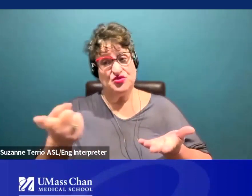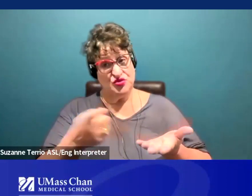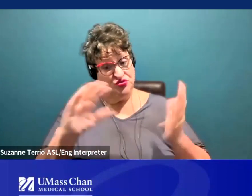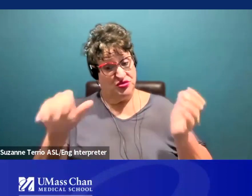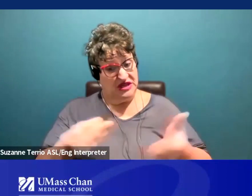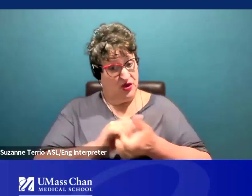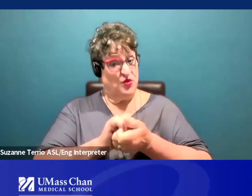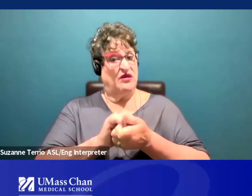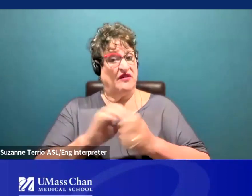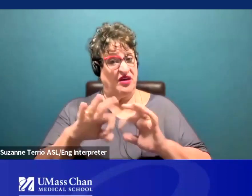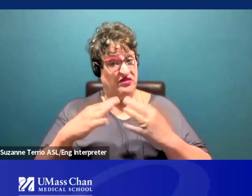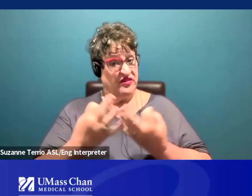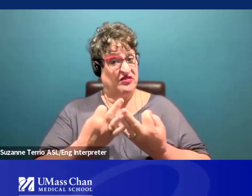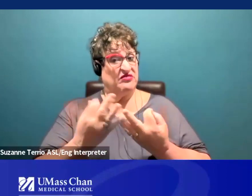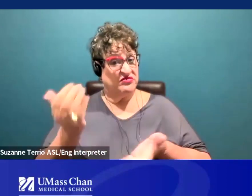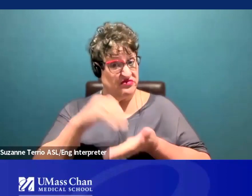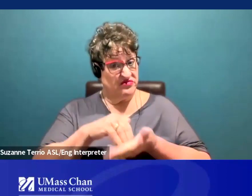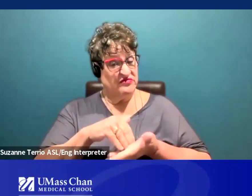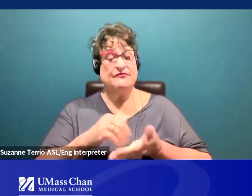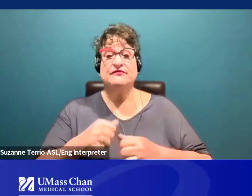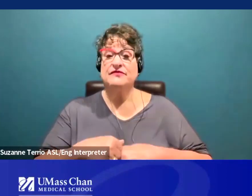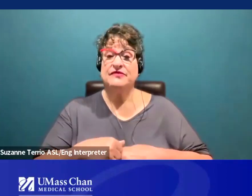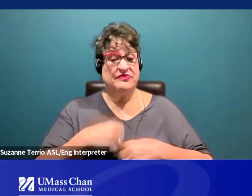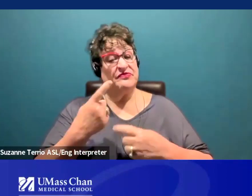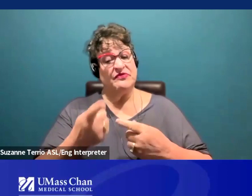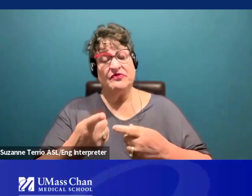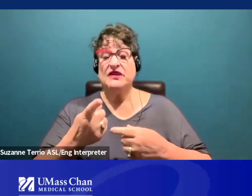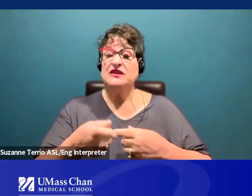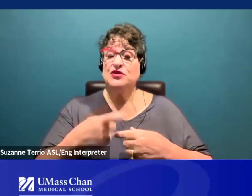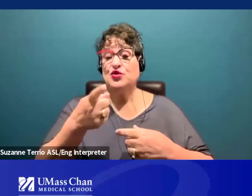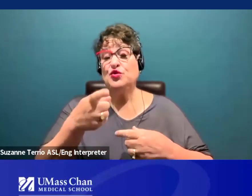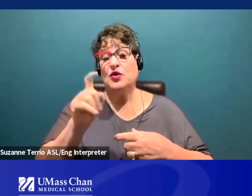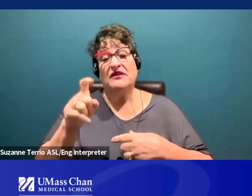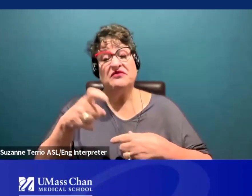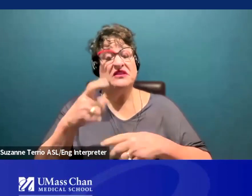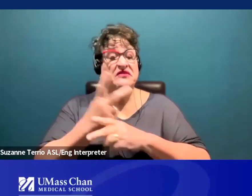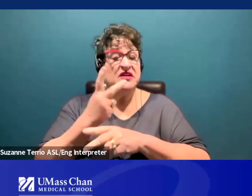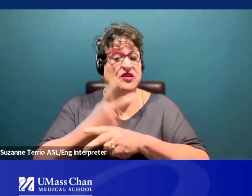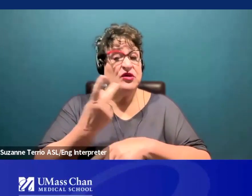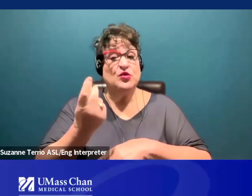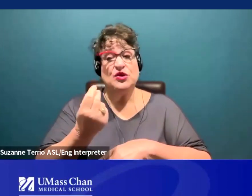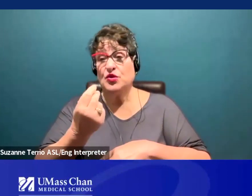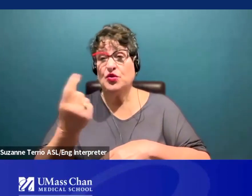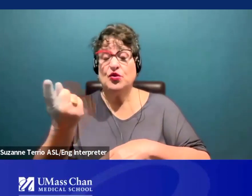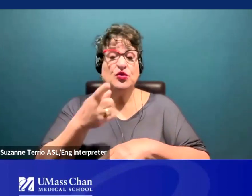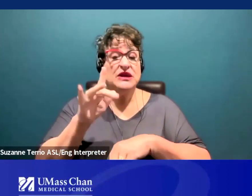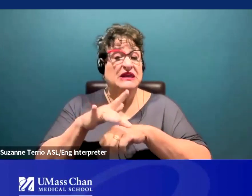whether an IHSS referral should be made? Are you tapping into your agency's resources to give them that personal care?